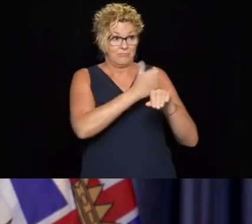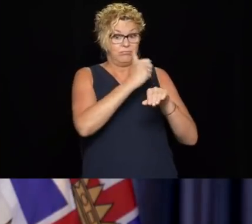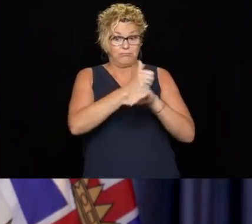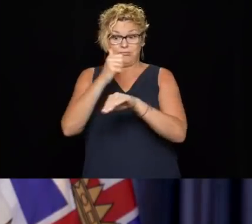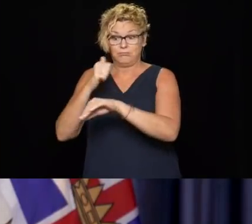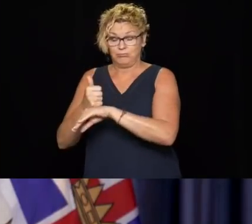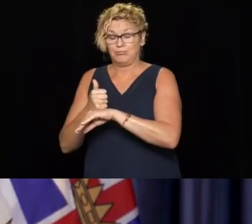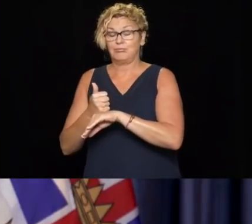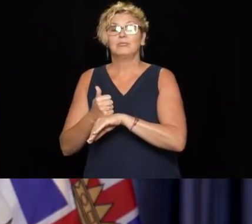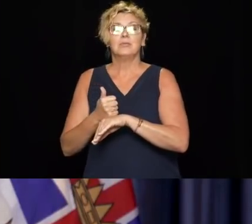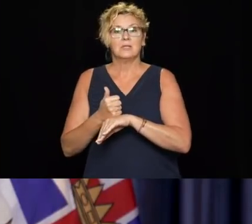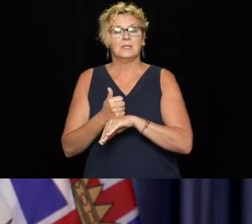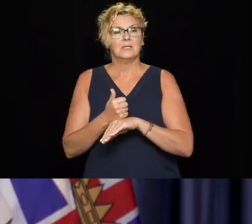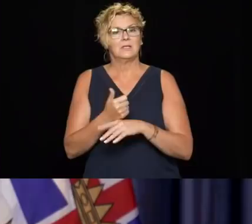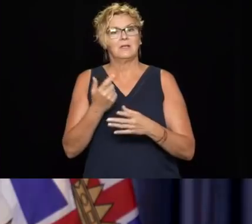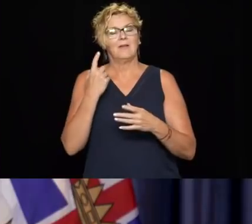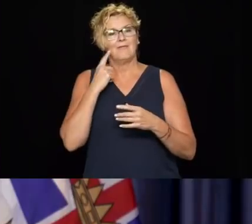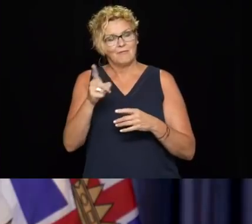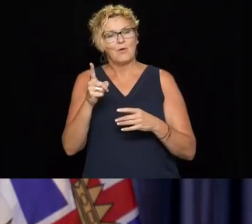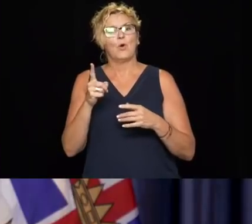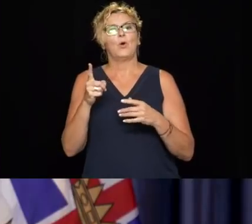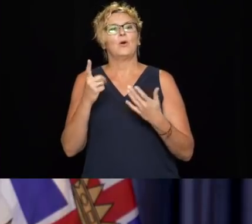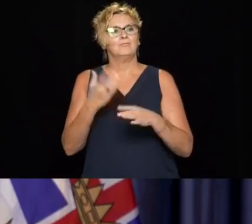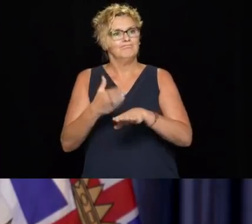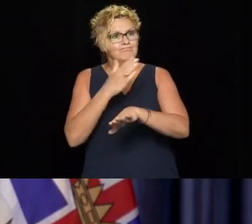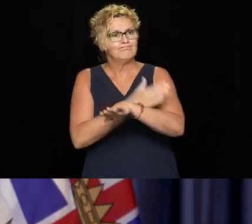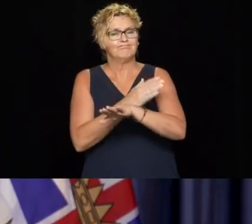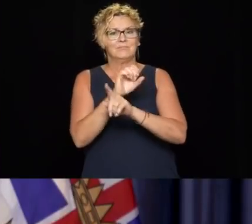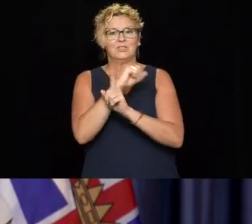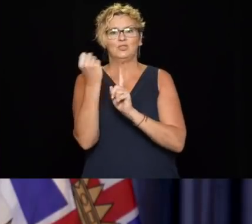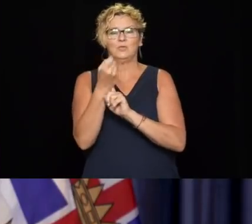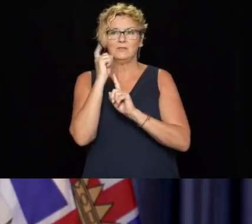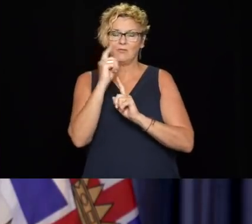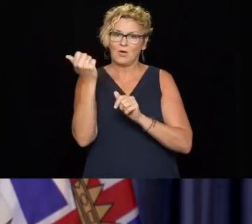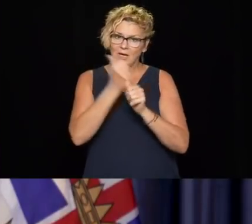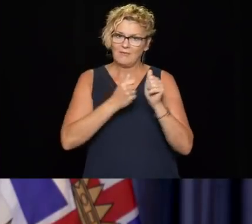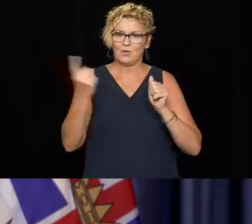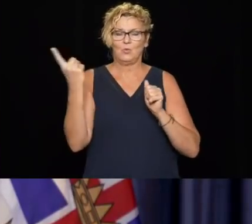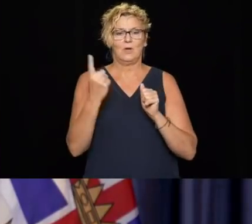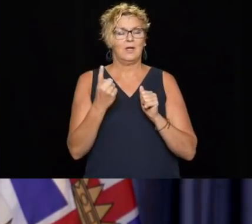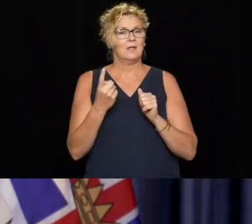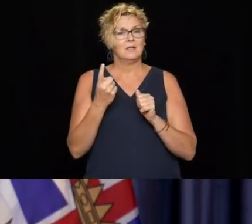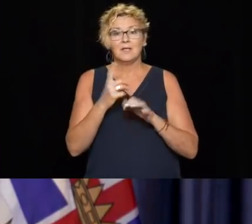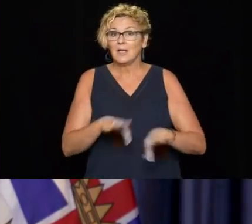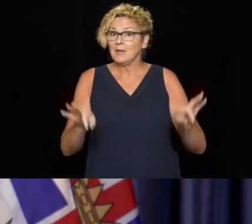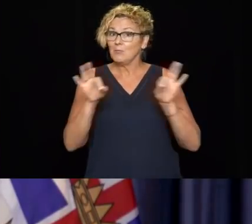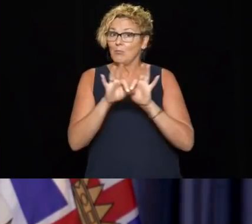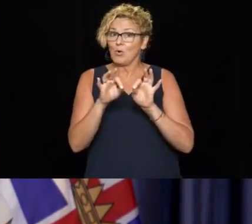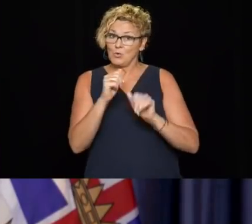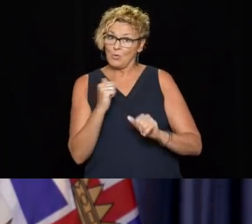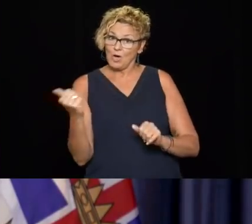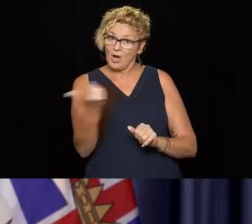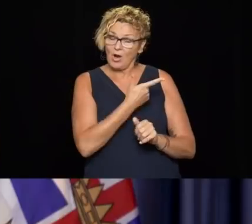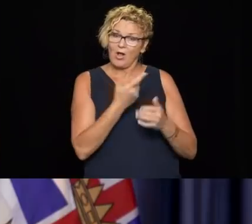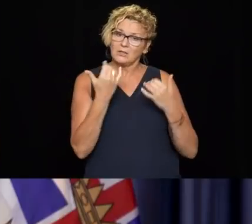numbers and I again appealed to all British Columbians to follow the directives that have been put in place in the best interest of our